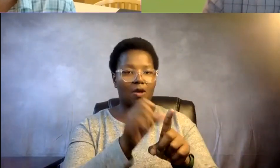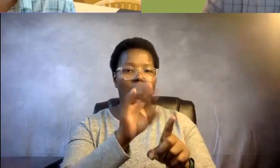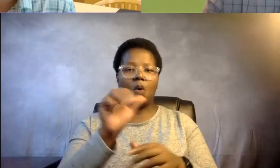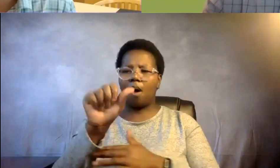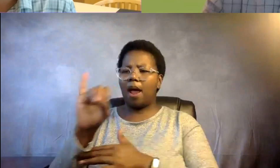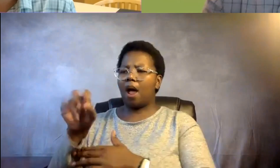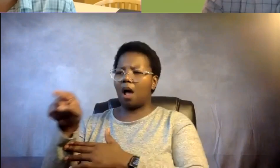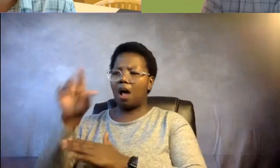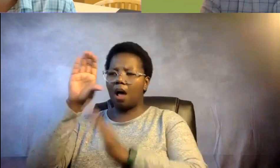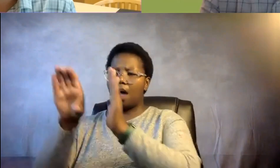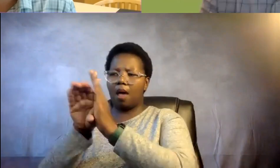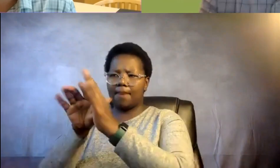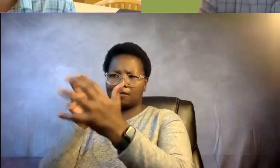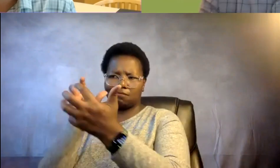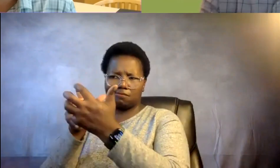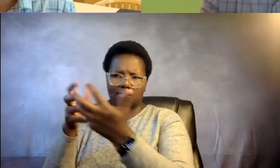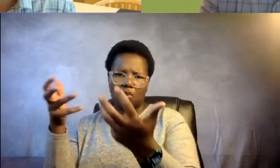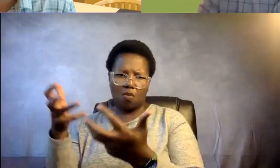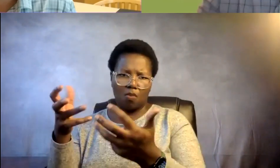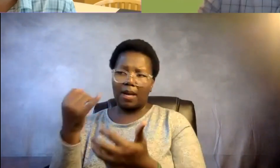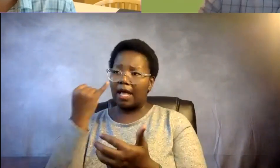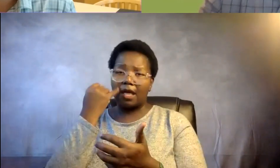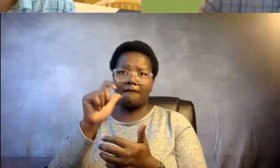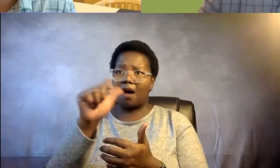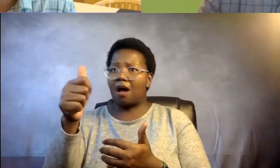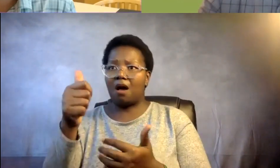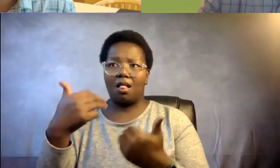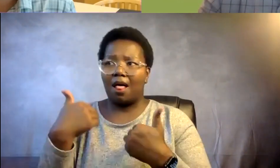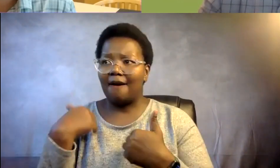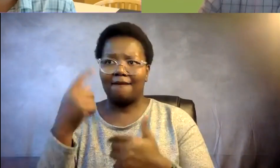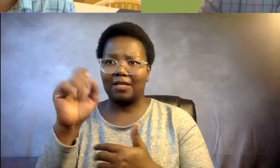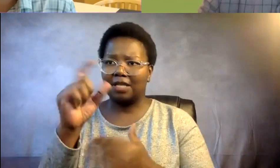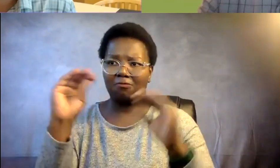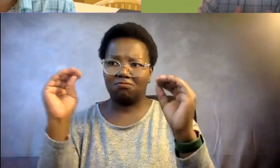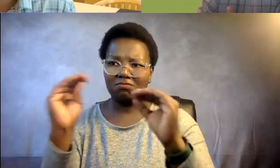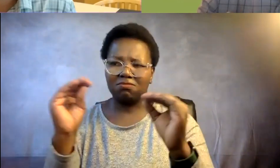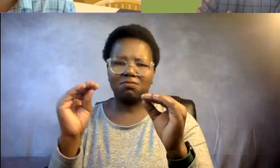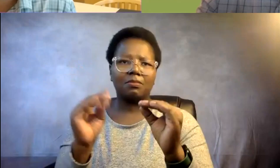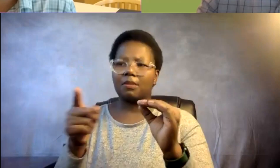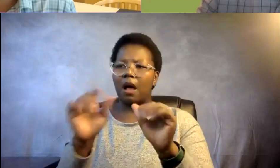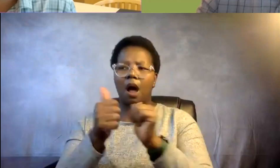not alternative text, it could hint as to what the image is of. One of the real reluctances that we